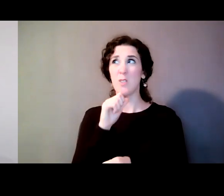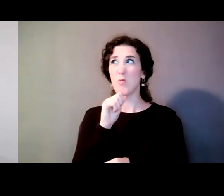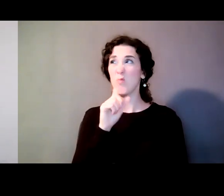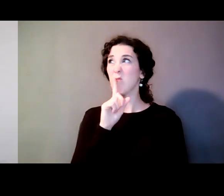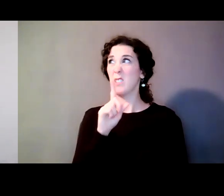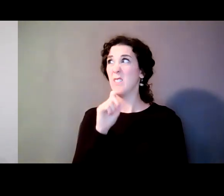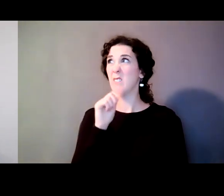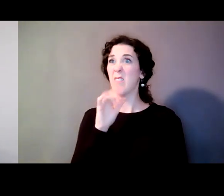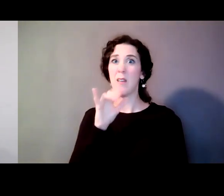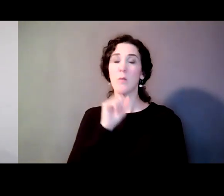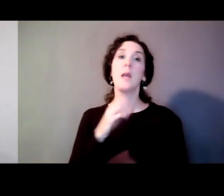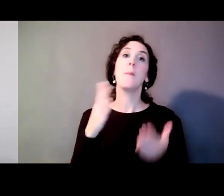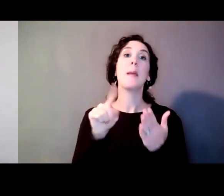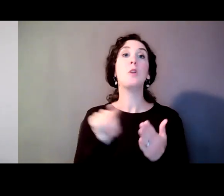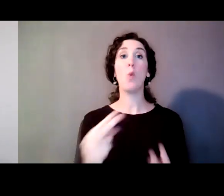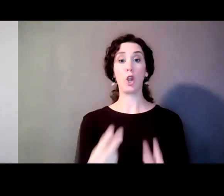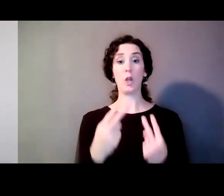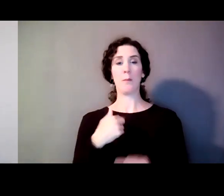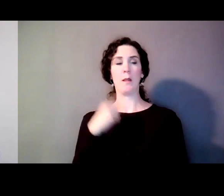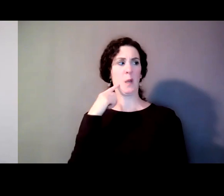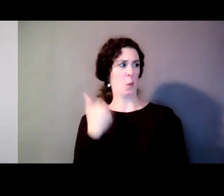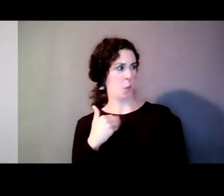looking at me, whether I'm looking really older less than old.